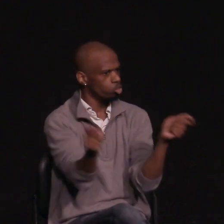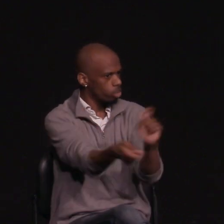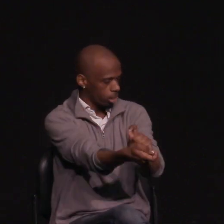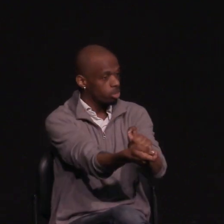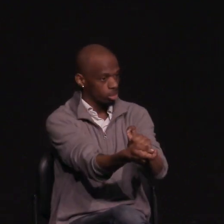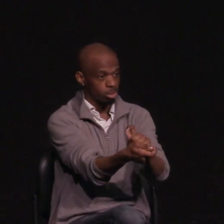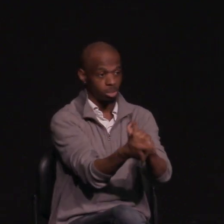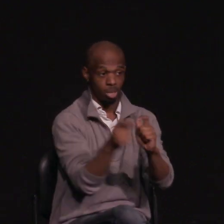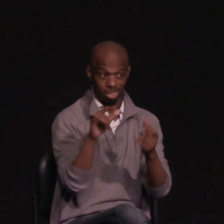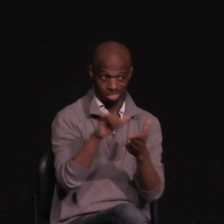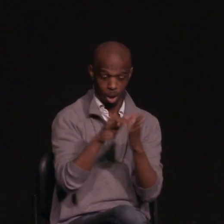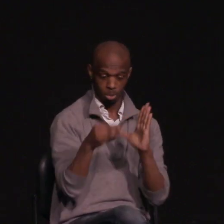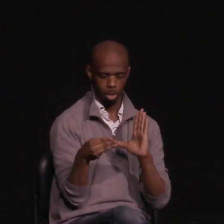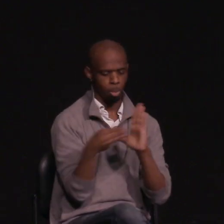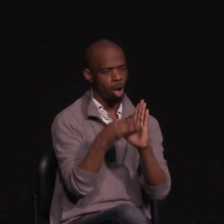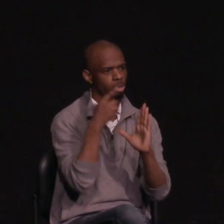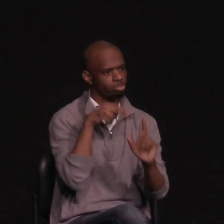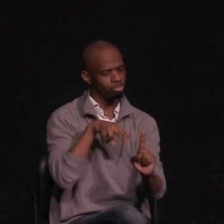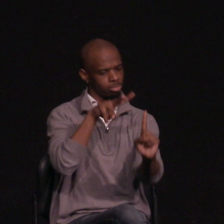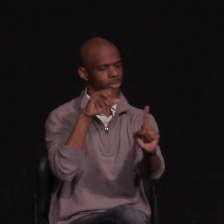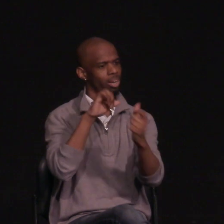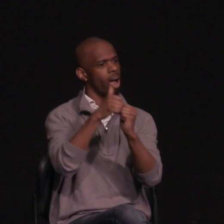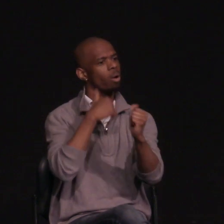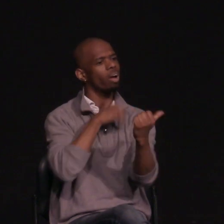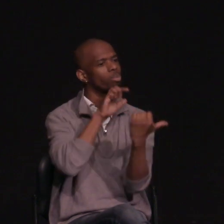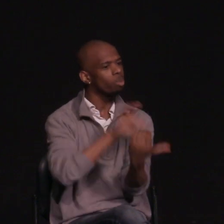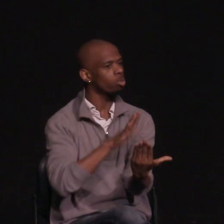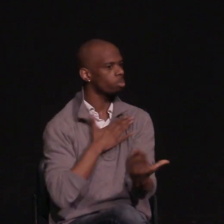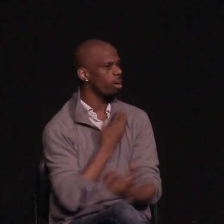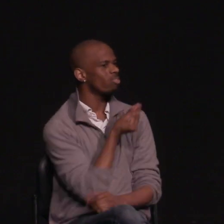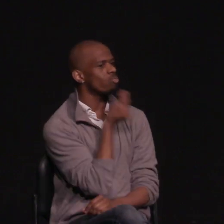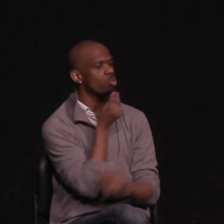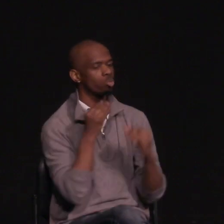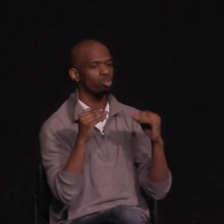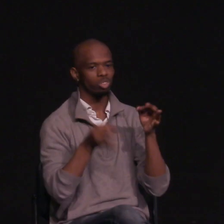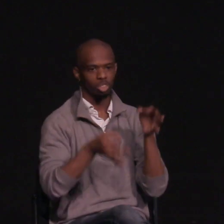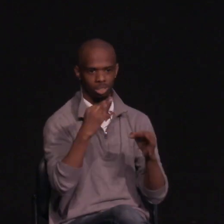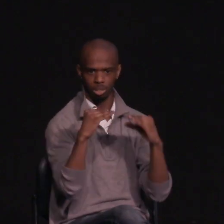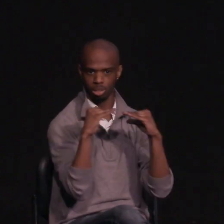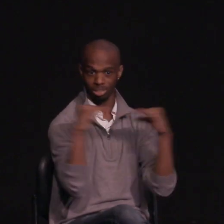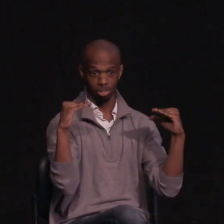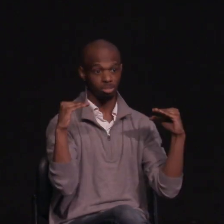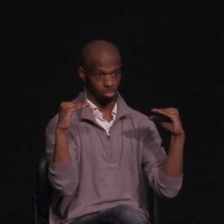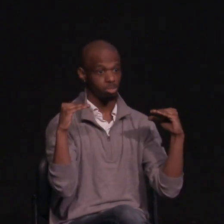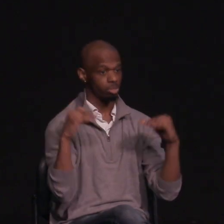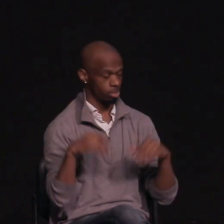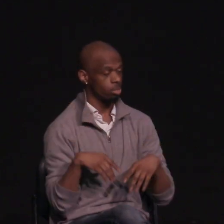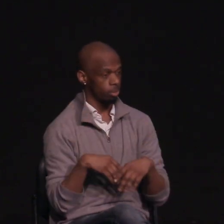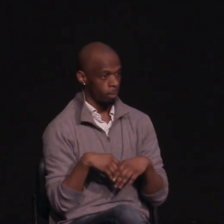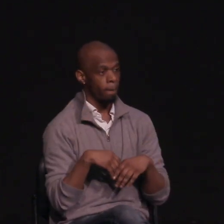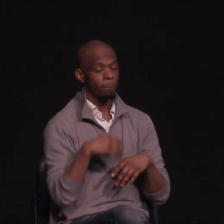for how I approach food justice activism. As a graduate student in history,